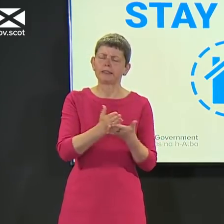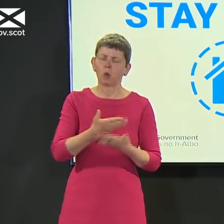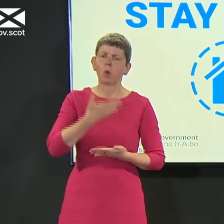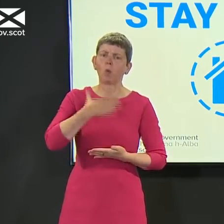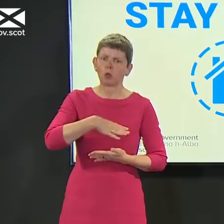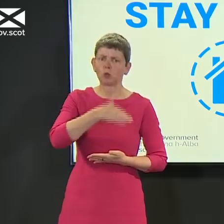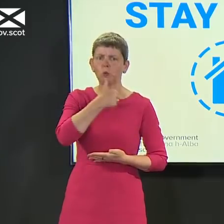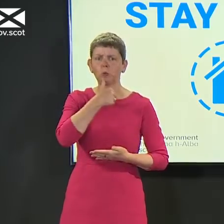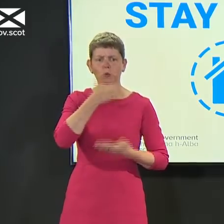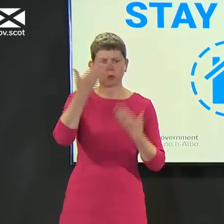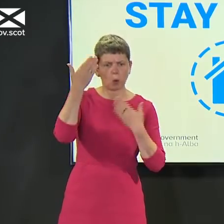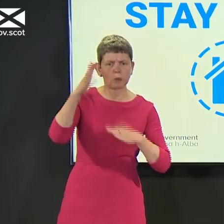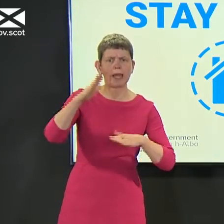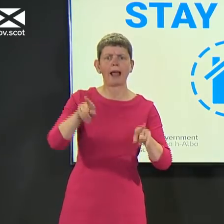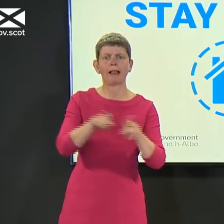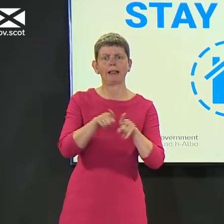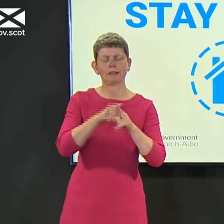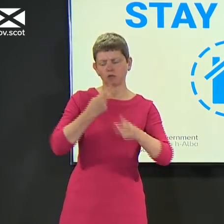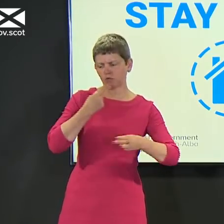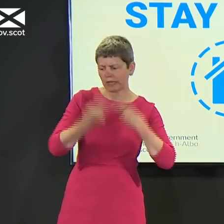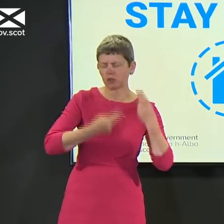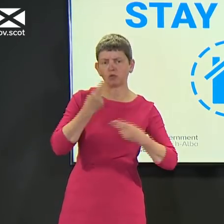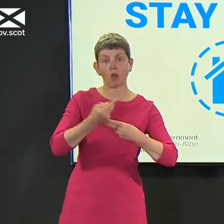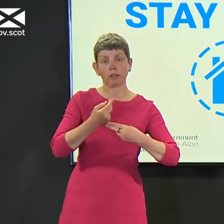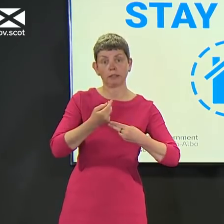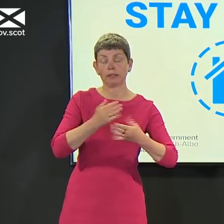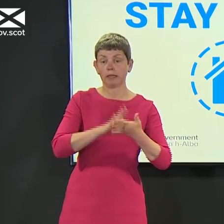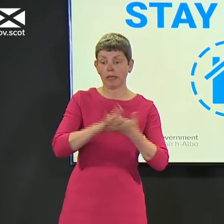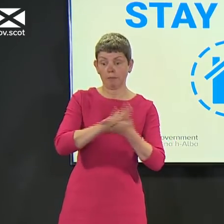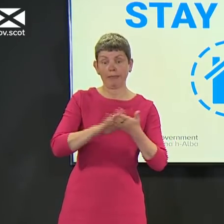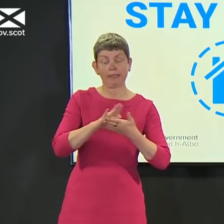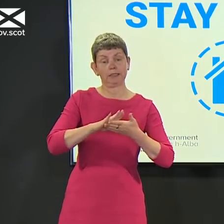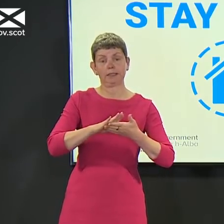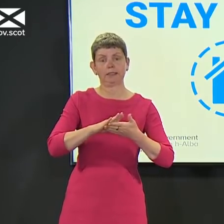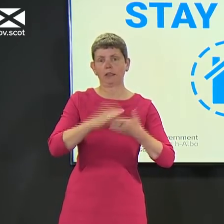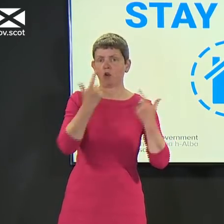normally from the 26th of April now to those who would have preferred to see the islands moved to